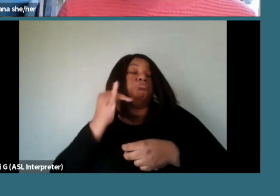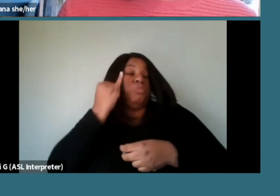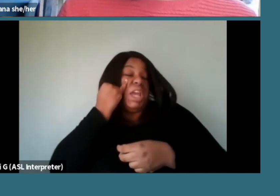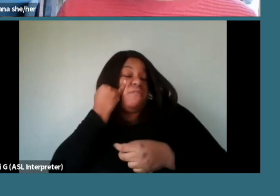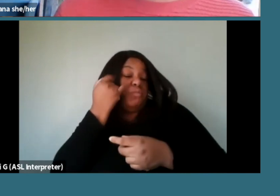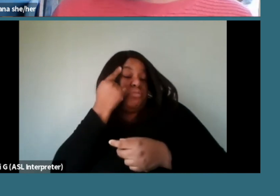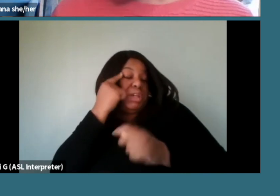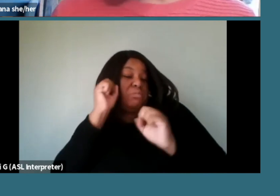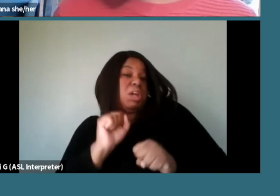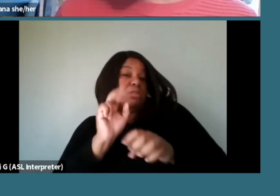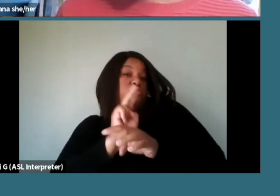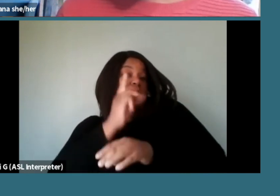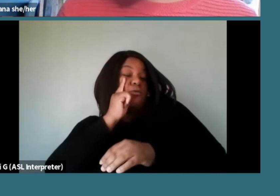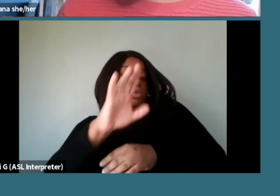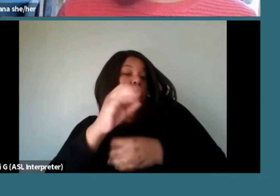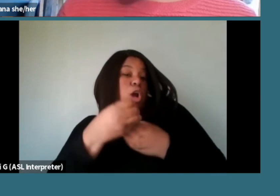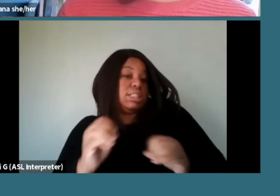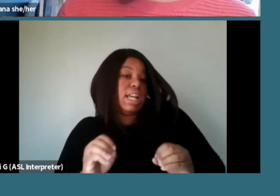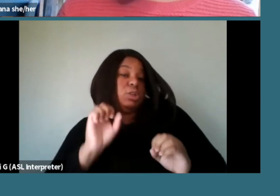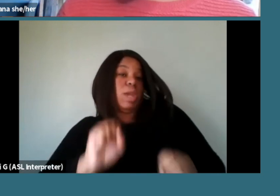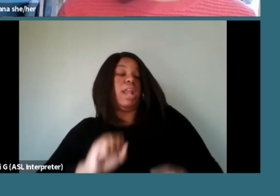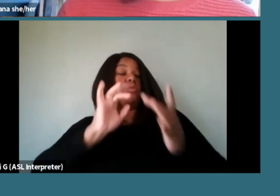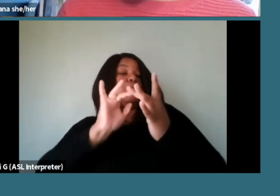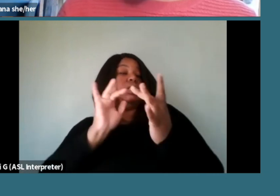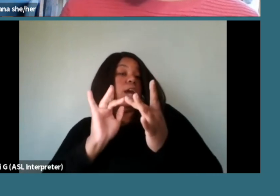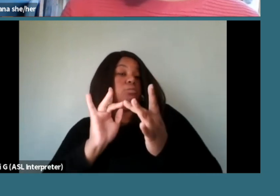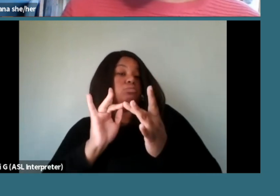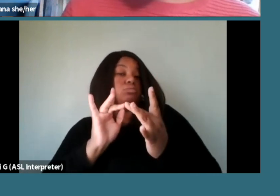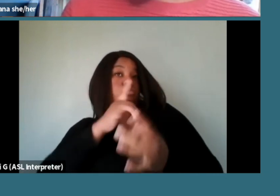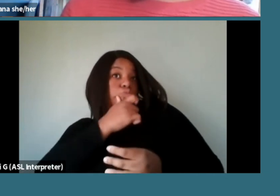organization, you can just reach out to either me directly.